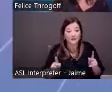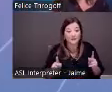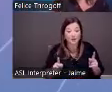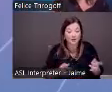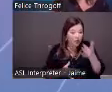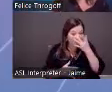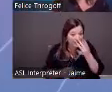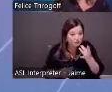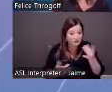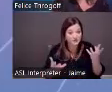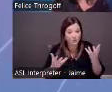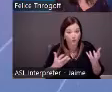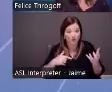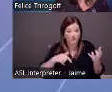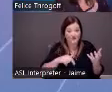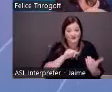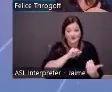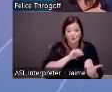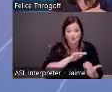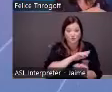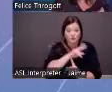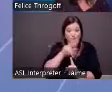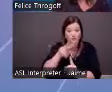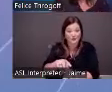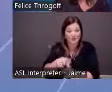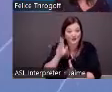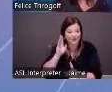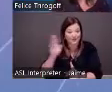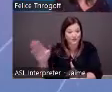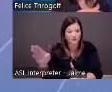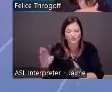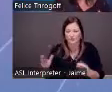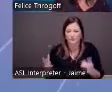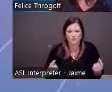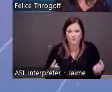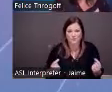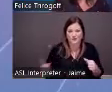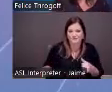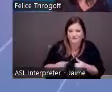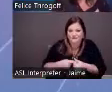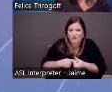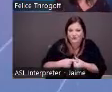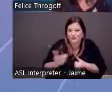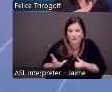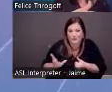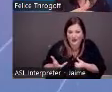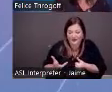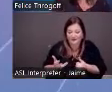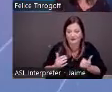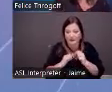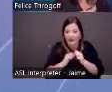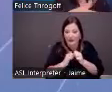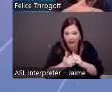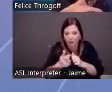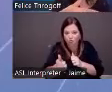this approach to future projects, what is step one? How would you recommend that they